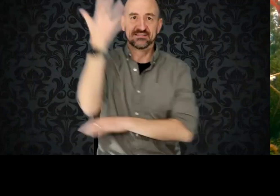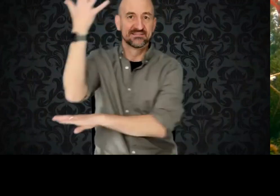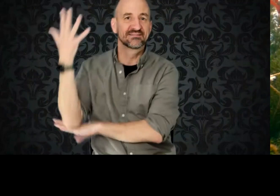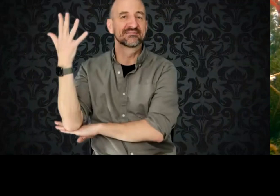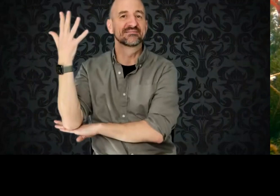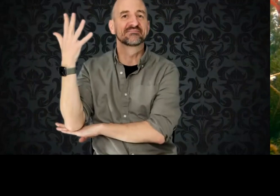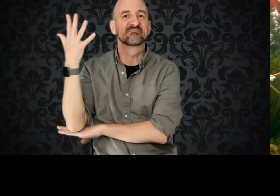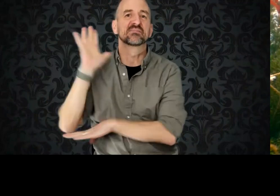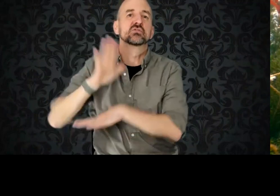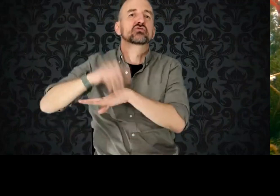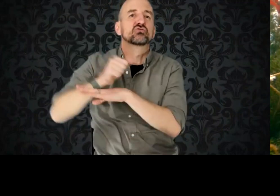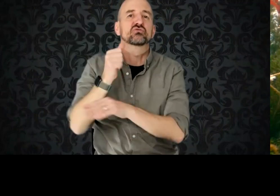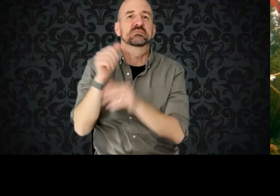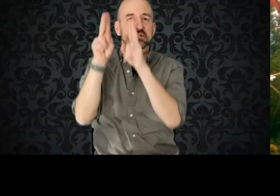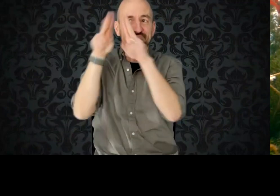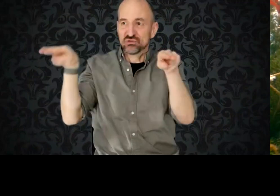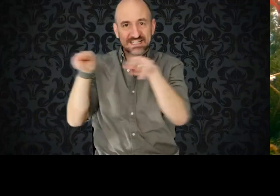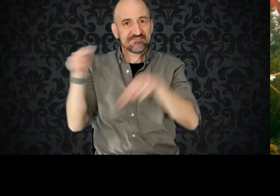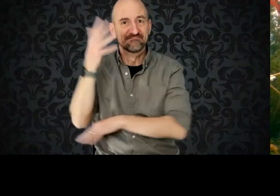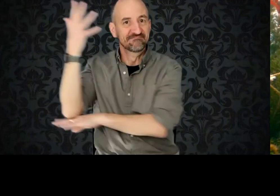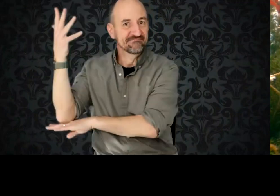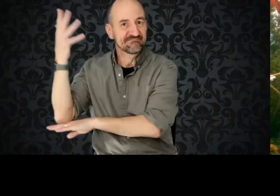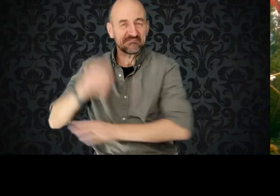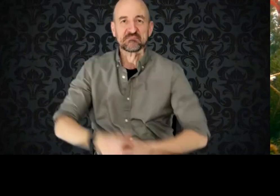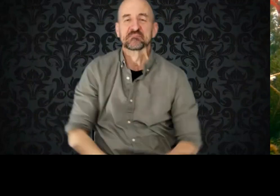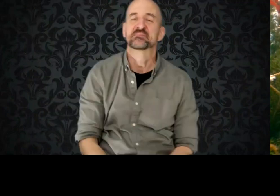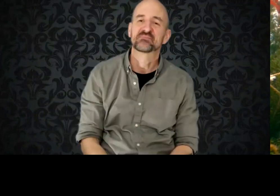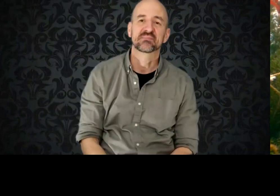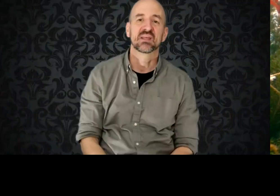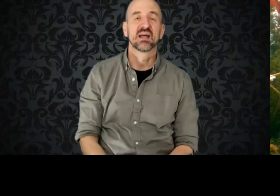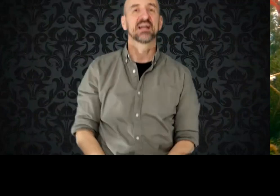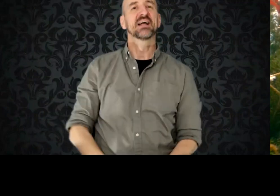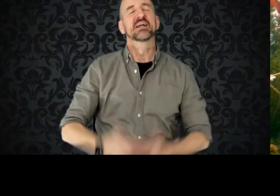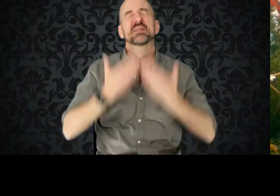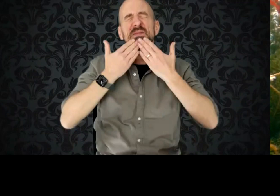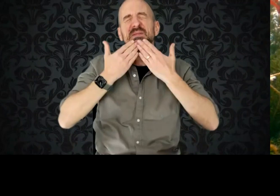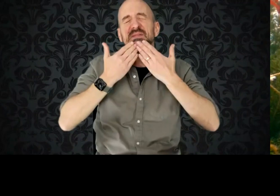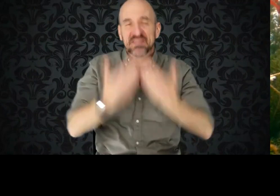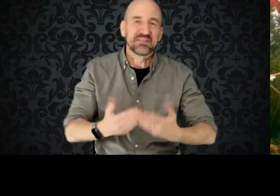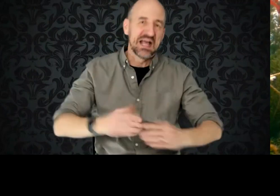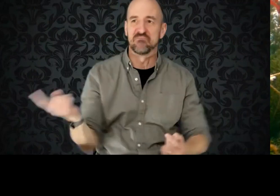above me, and I am especially wary for the occasion a